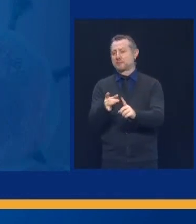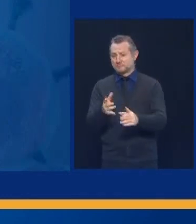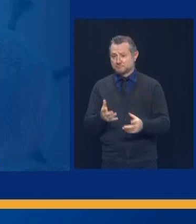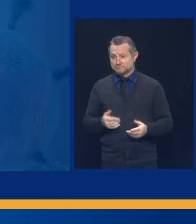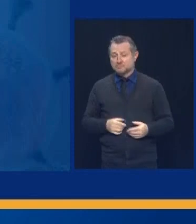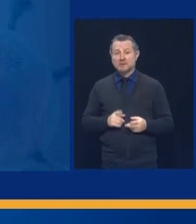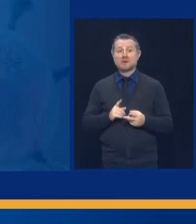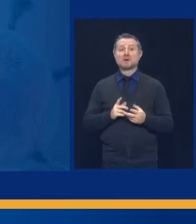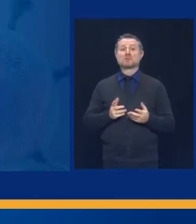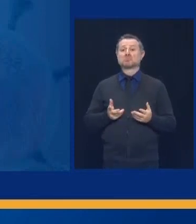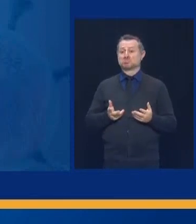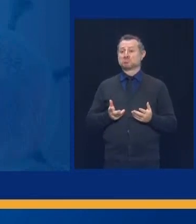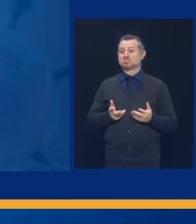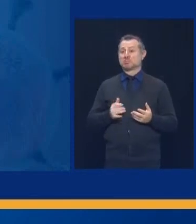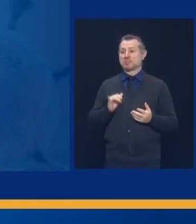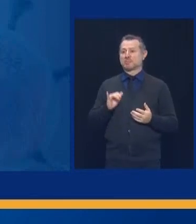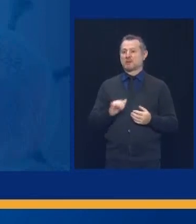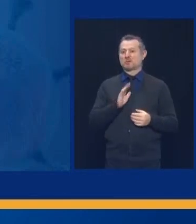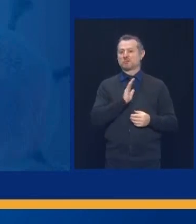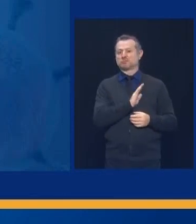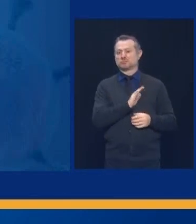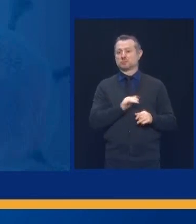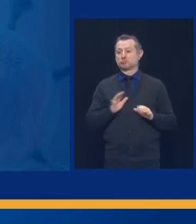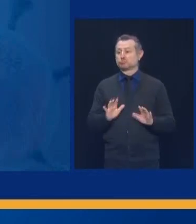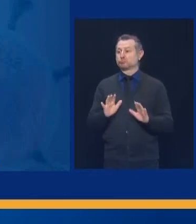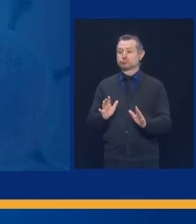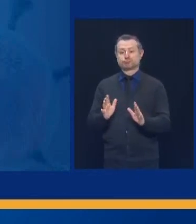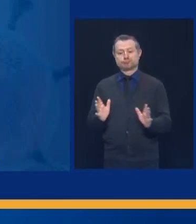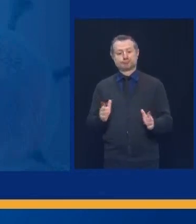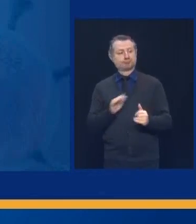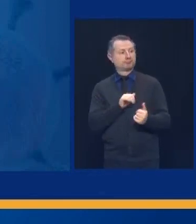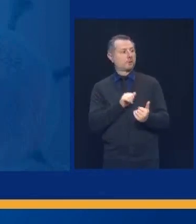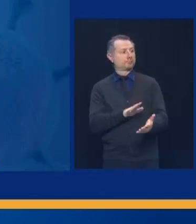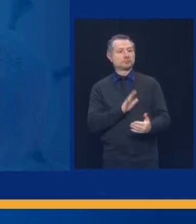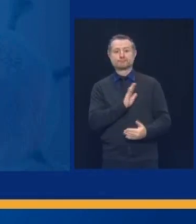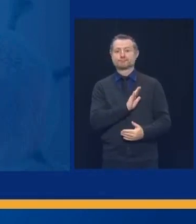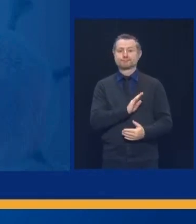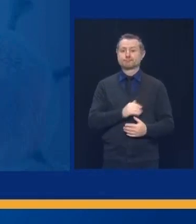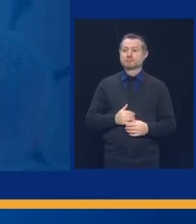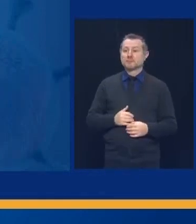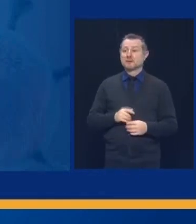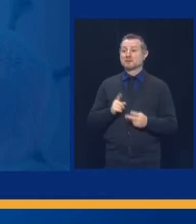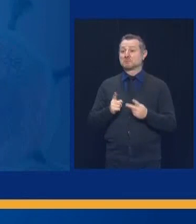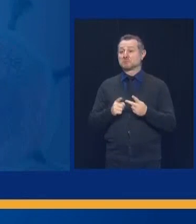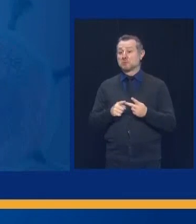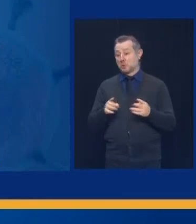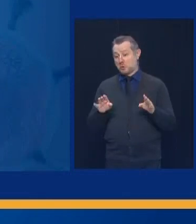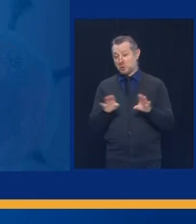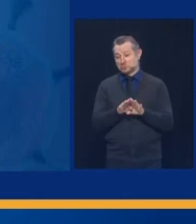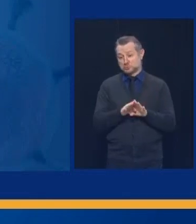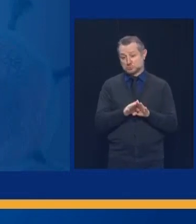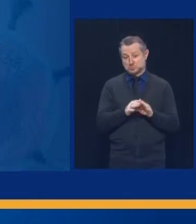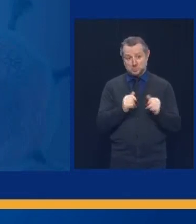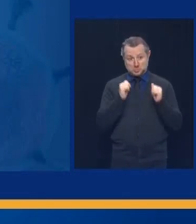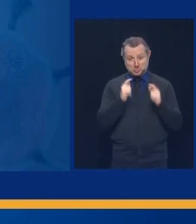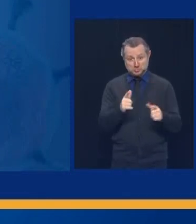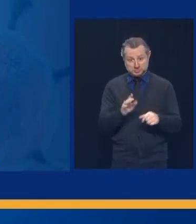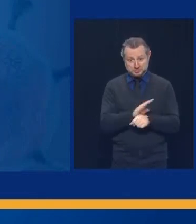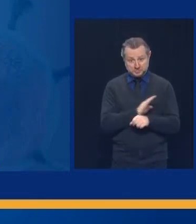OPTION B. -- WAS LET THE VIRUS SPREAD. THAT'S WHAT THEY SAW AND THAT'S